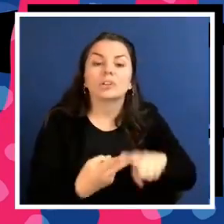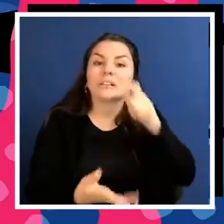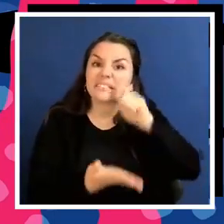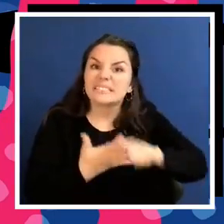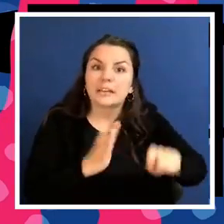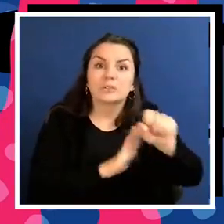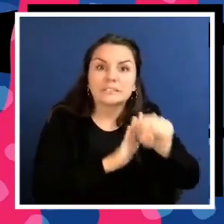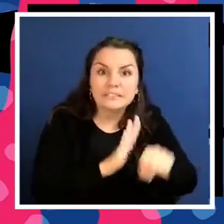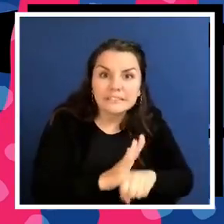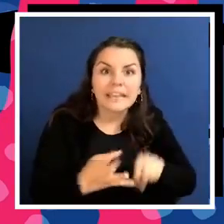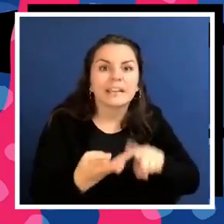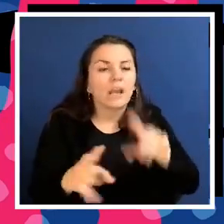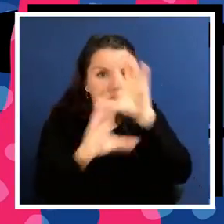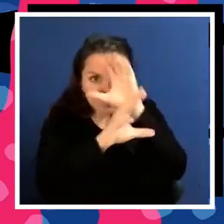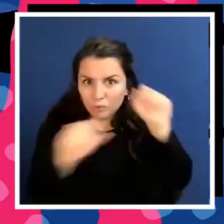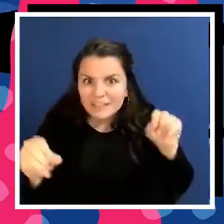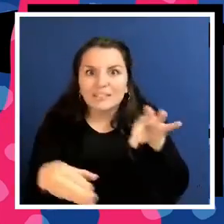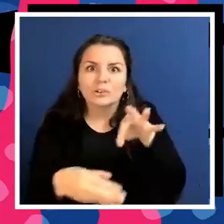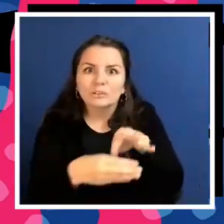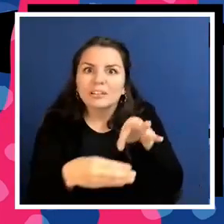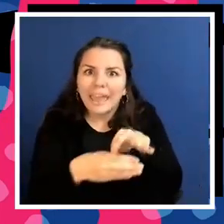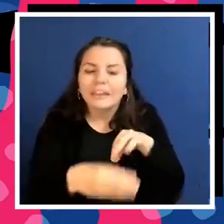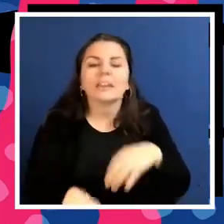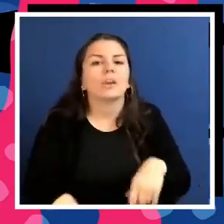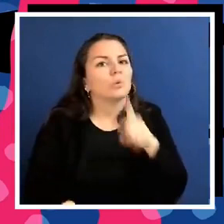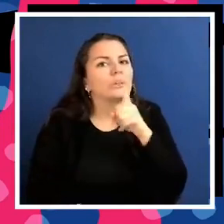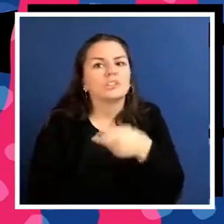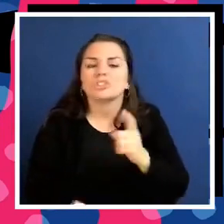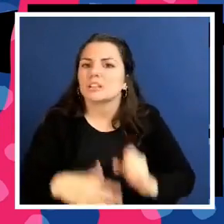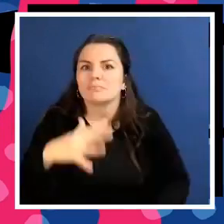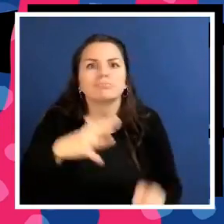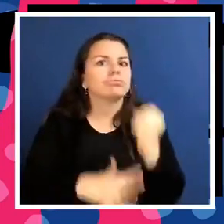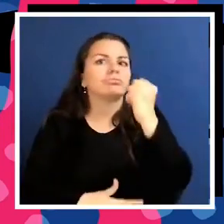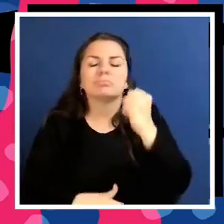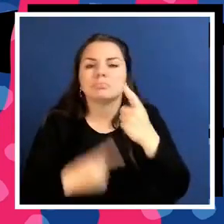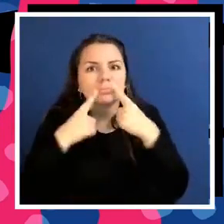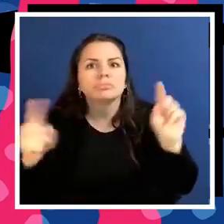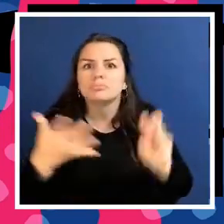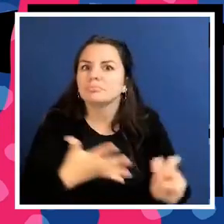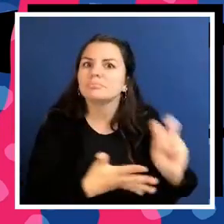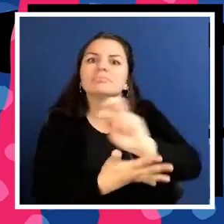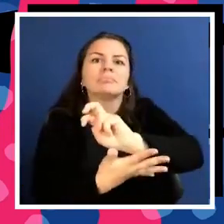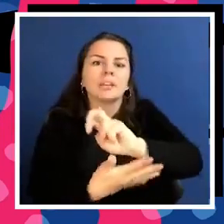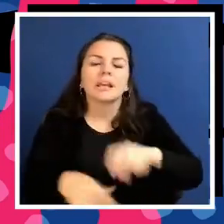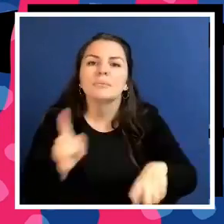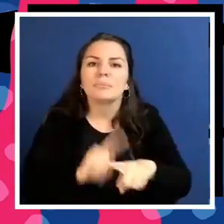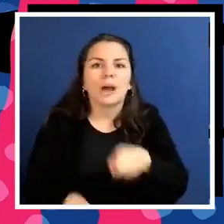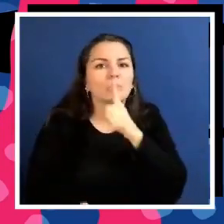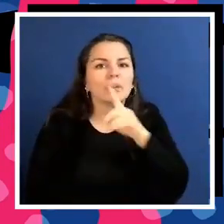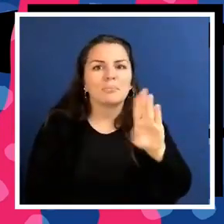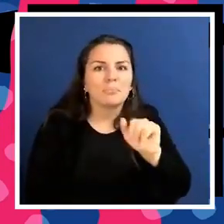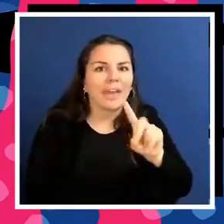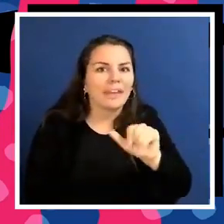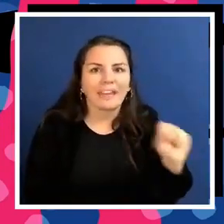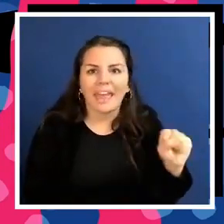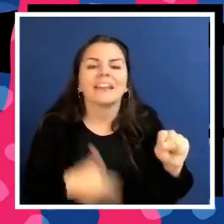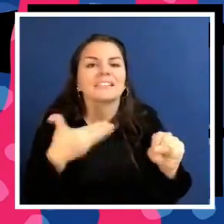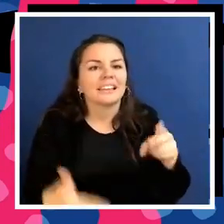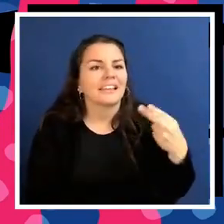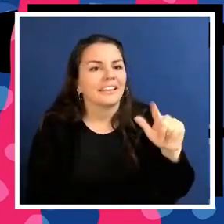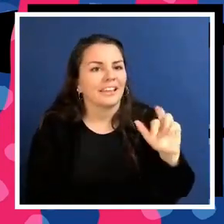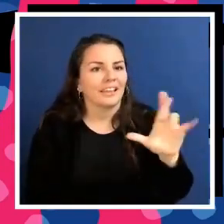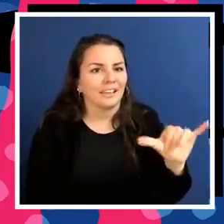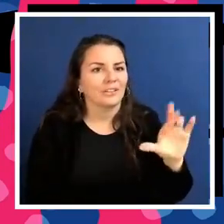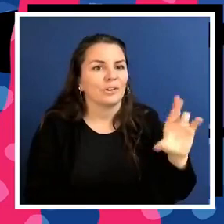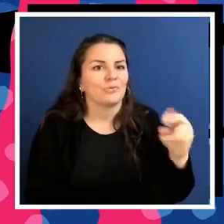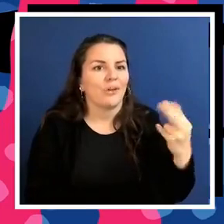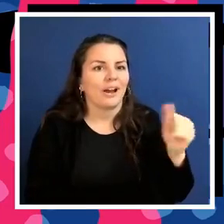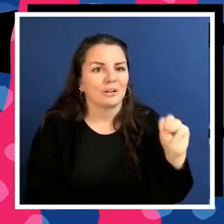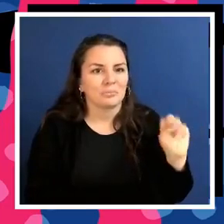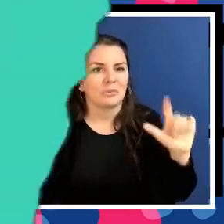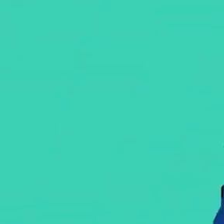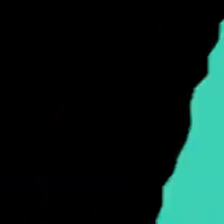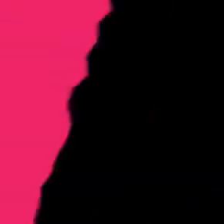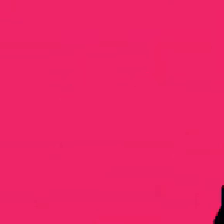AND FAMILIES.